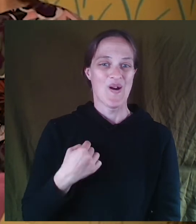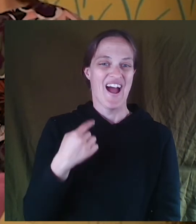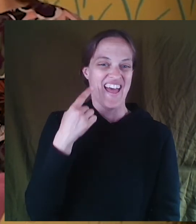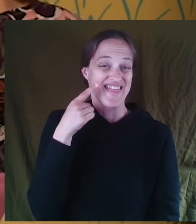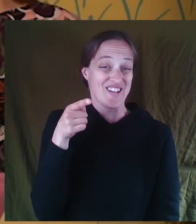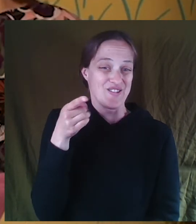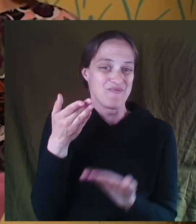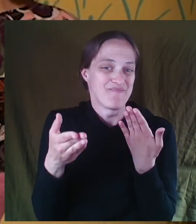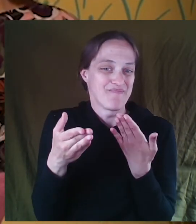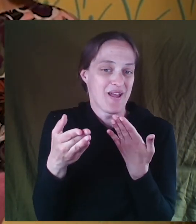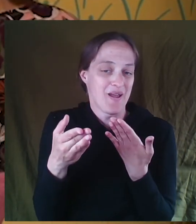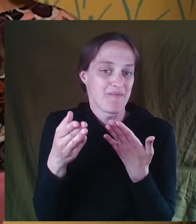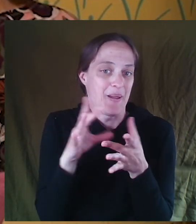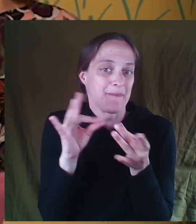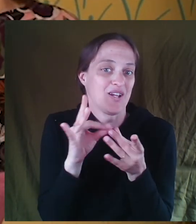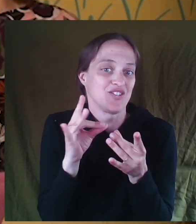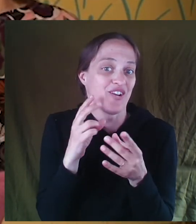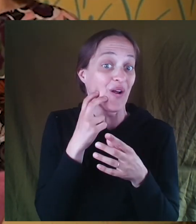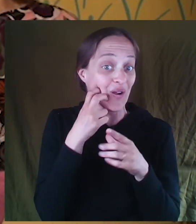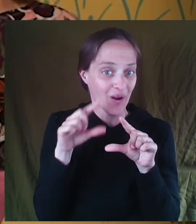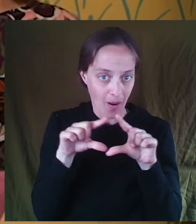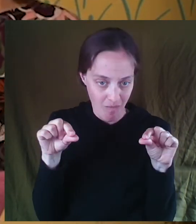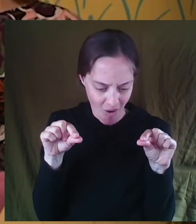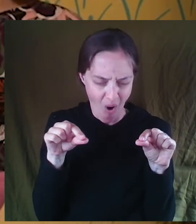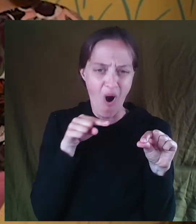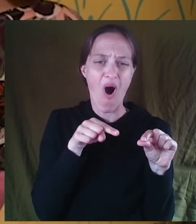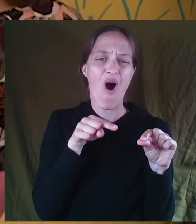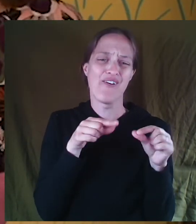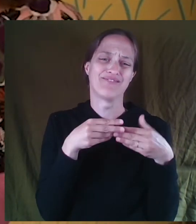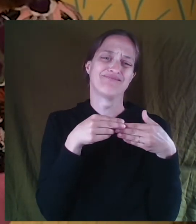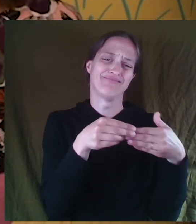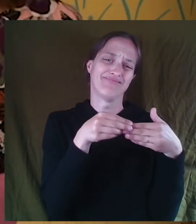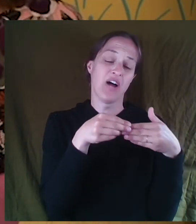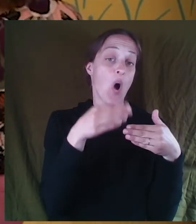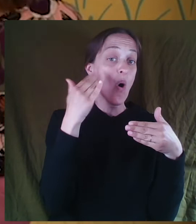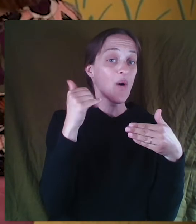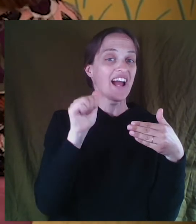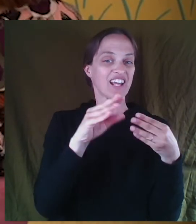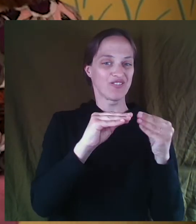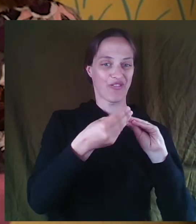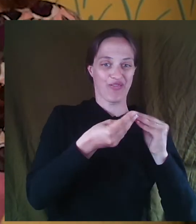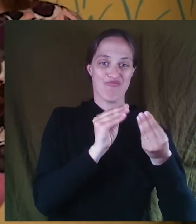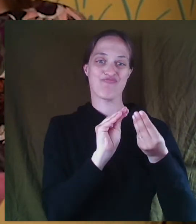I thought some of you might've just said a stick of gum is flexible because